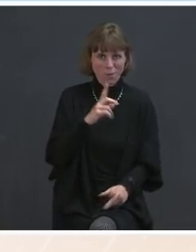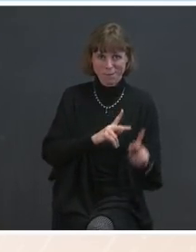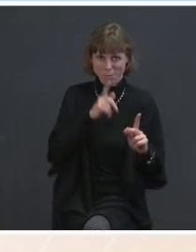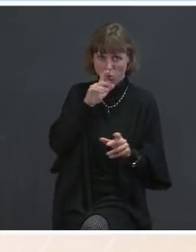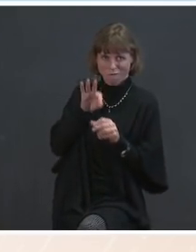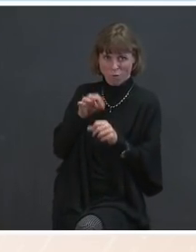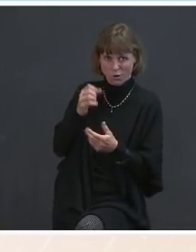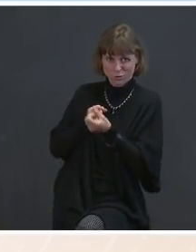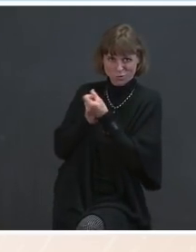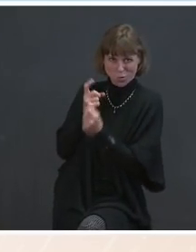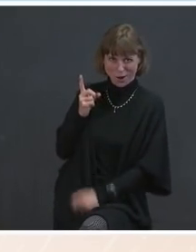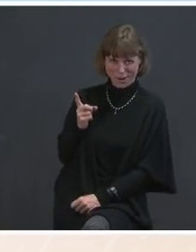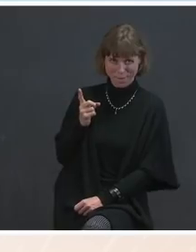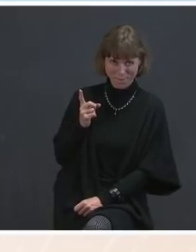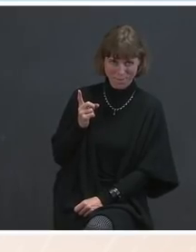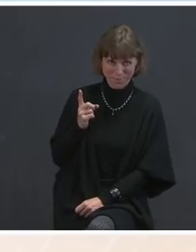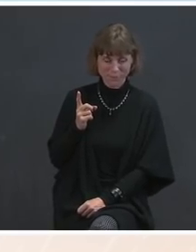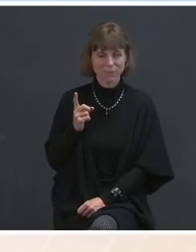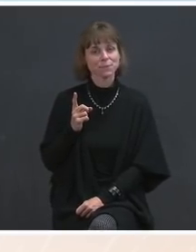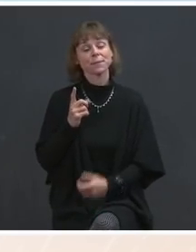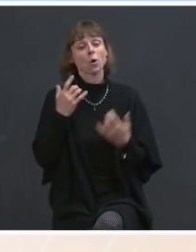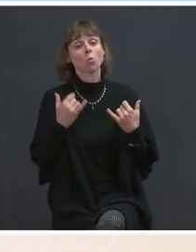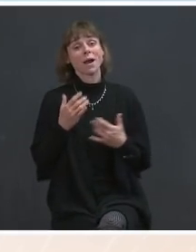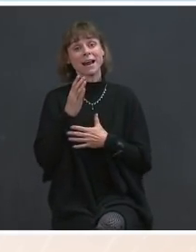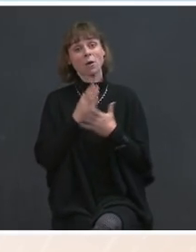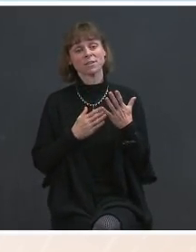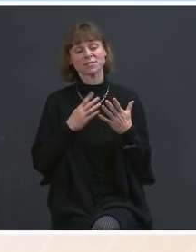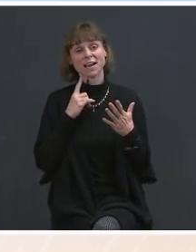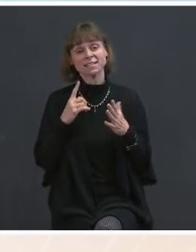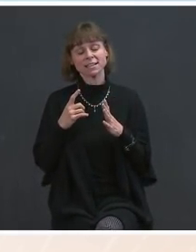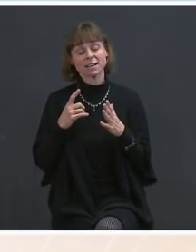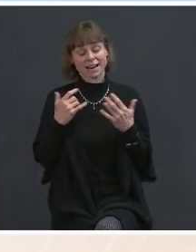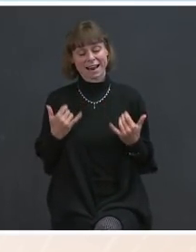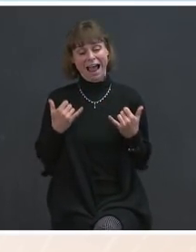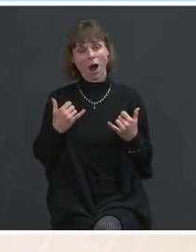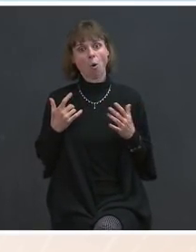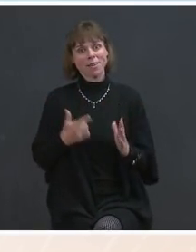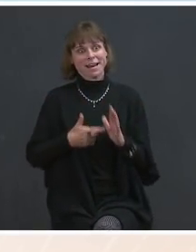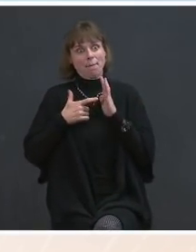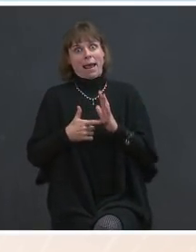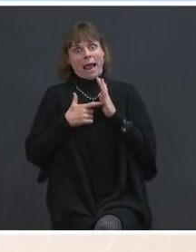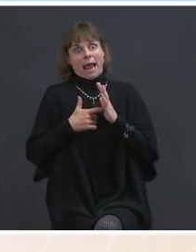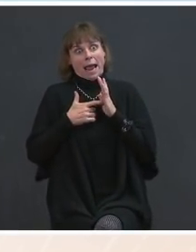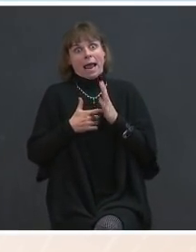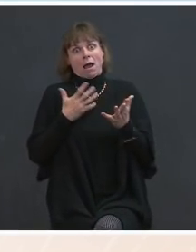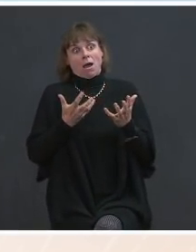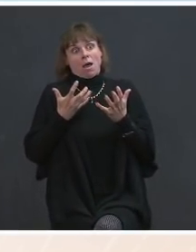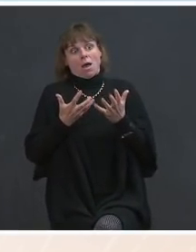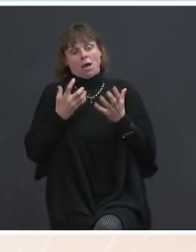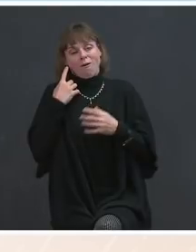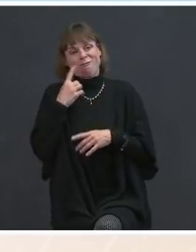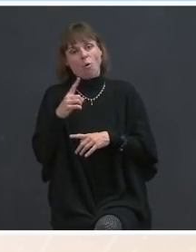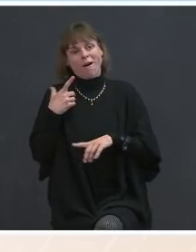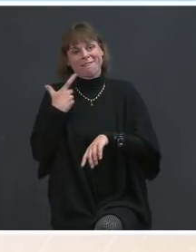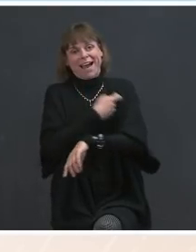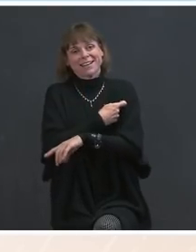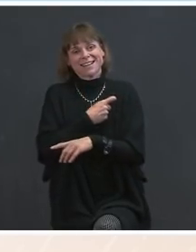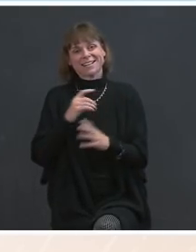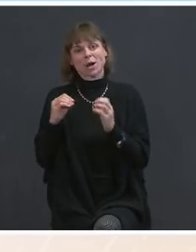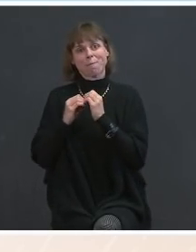is that demand for the vaccine still outstrips supply. We won't be in that phase forever, but right now the big issue is access